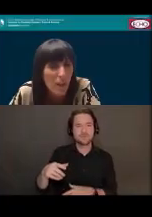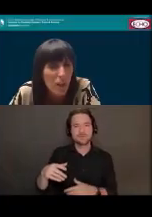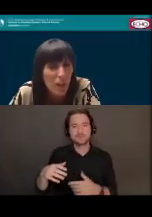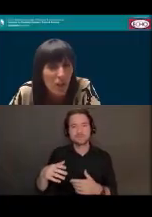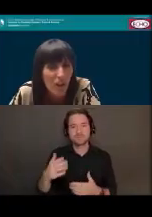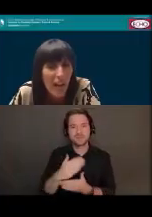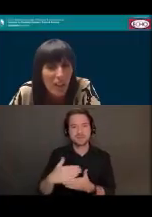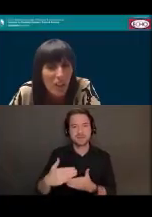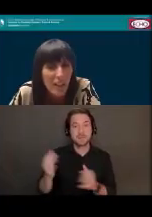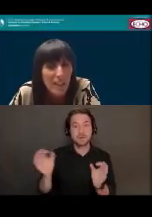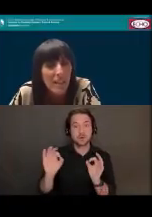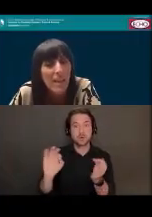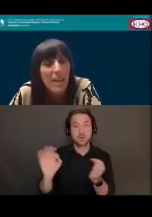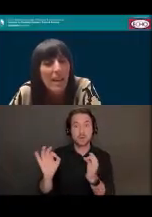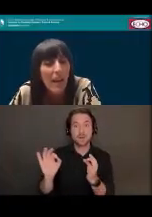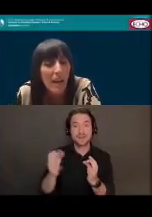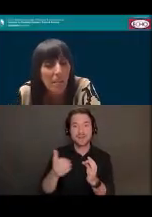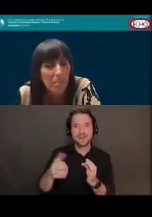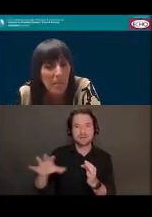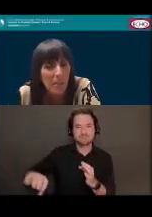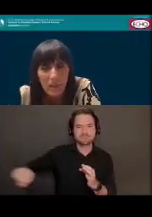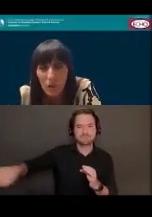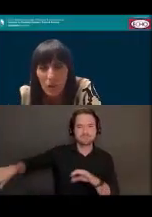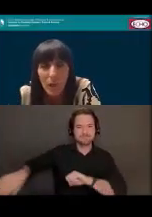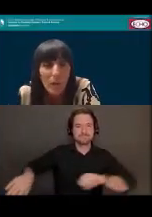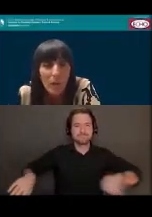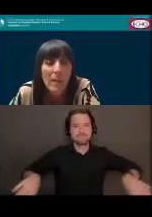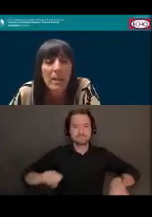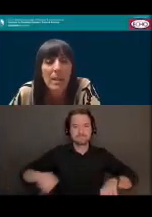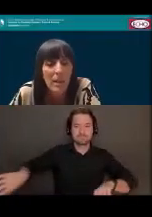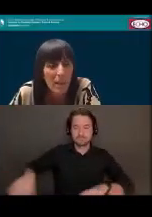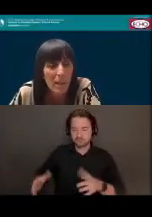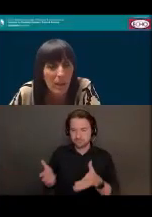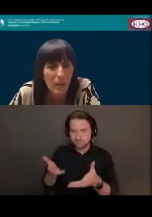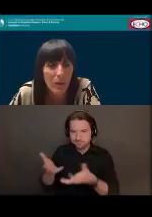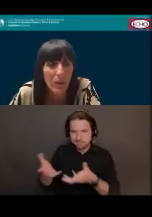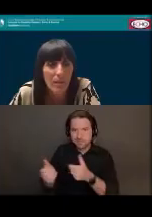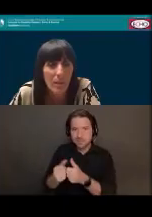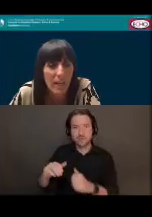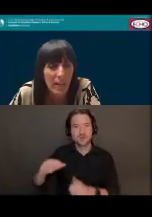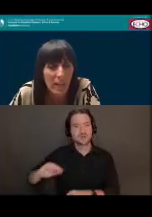distractions, that's a great way to include those inviting